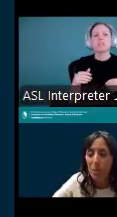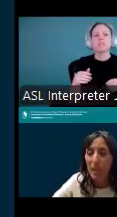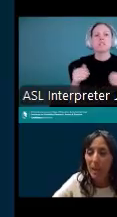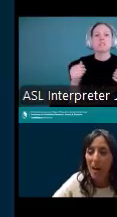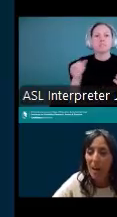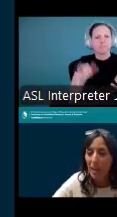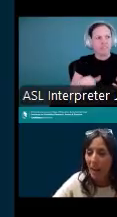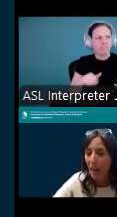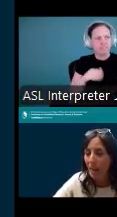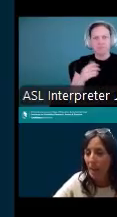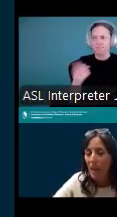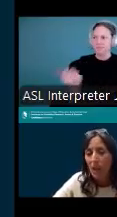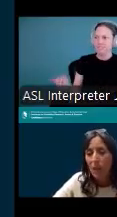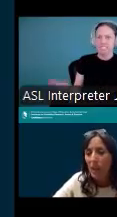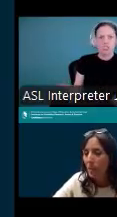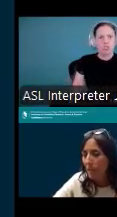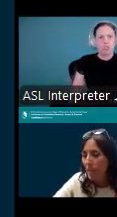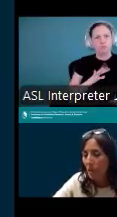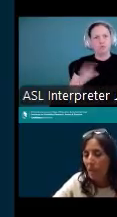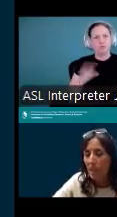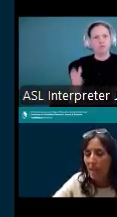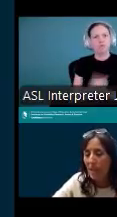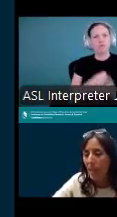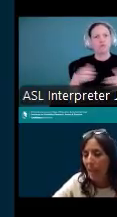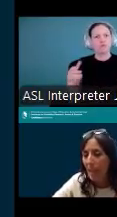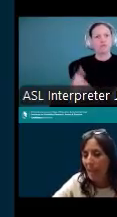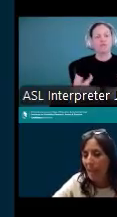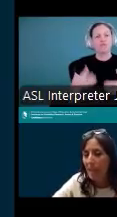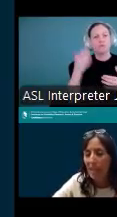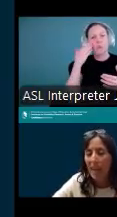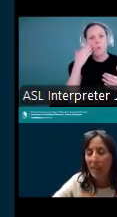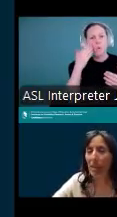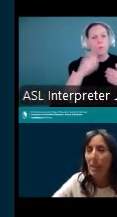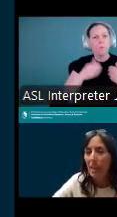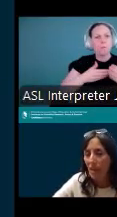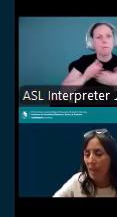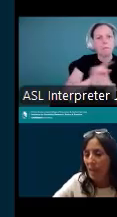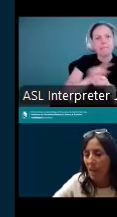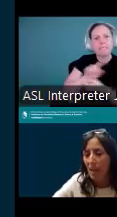We all have great resources and ideas. Everybody on this call